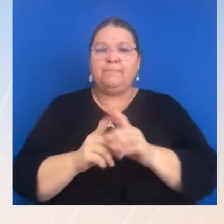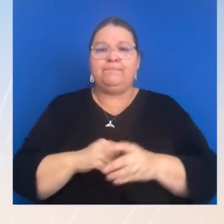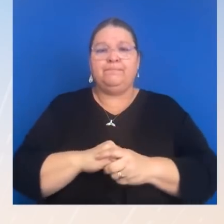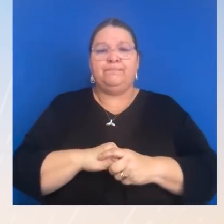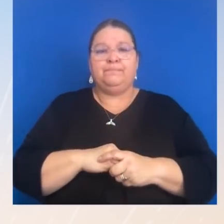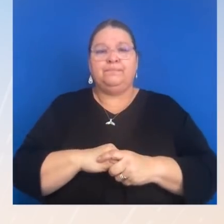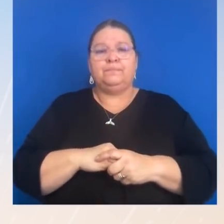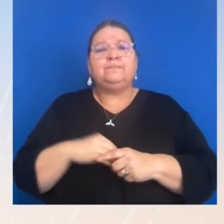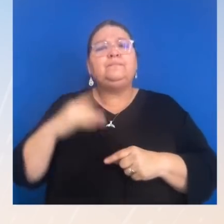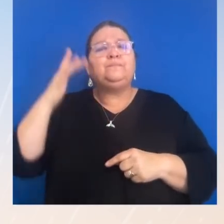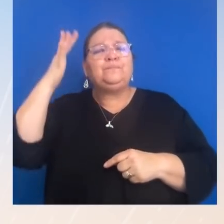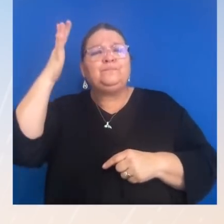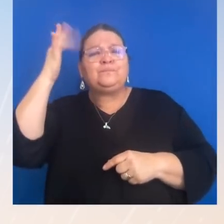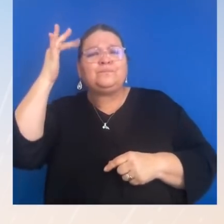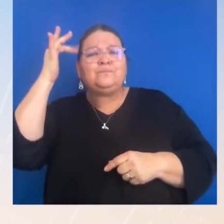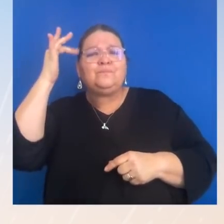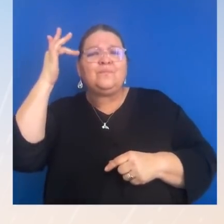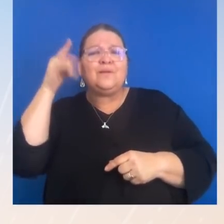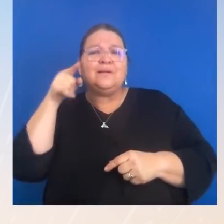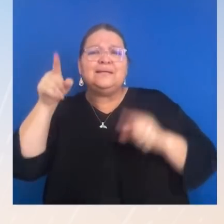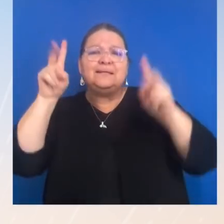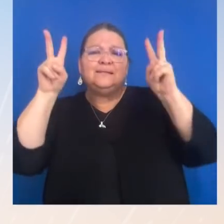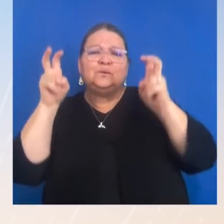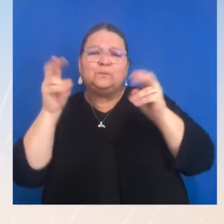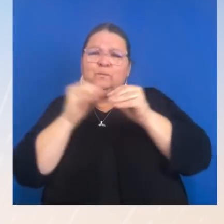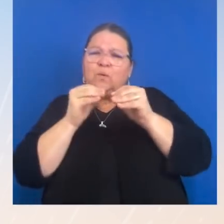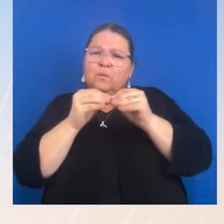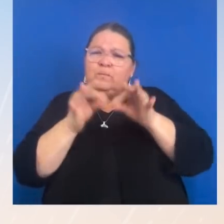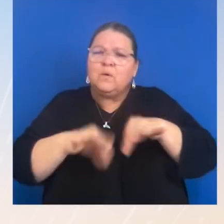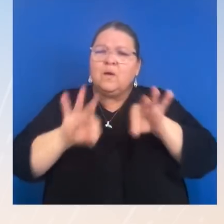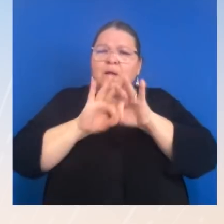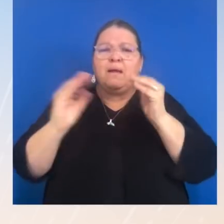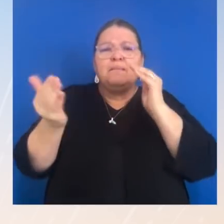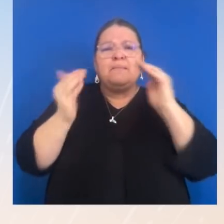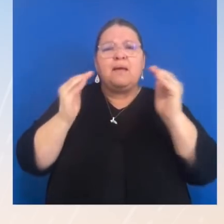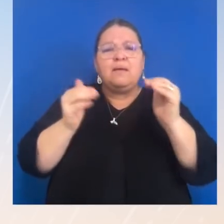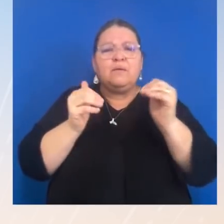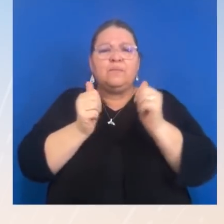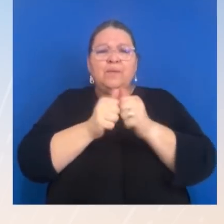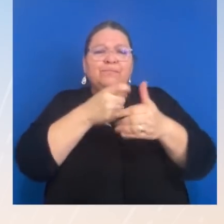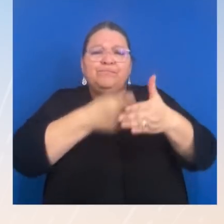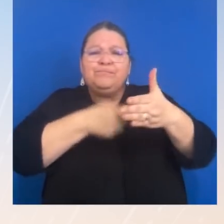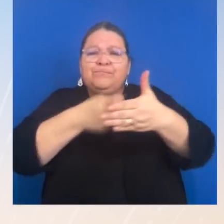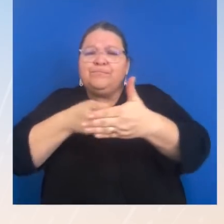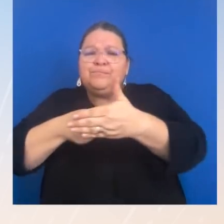fight against inflation for you guys? What is the philosophical thing that you guys are saying it's more important than getting four